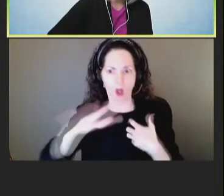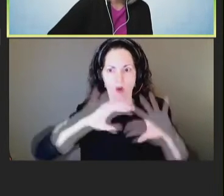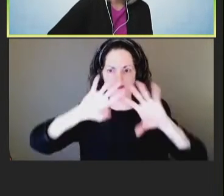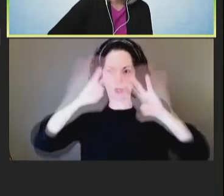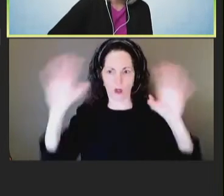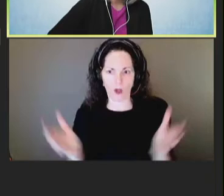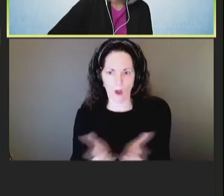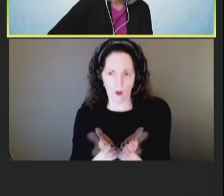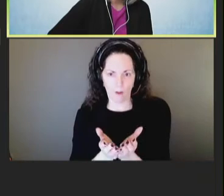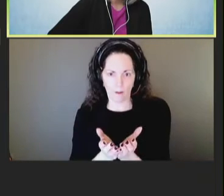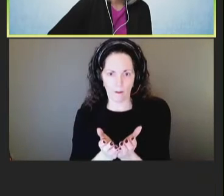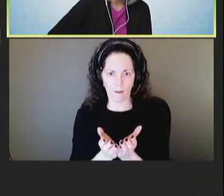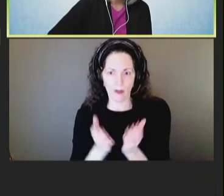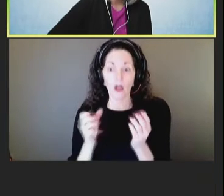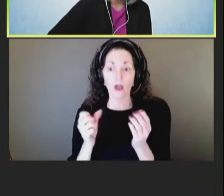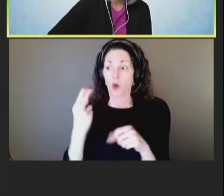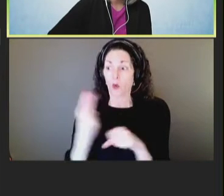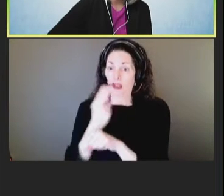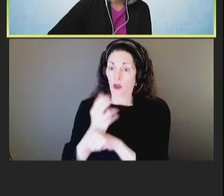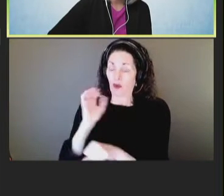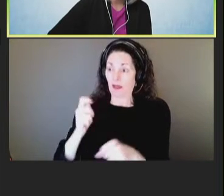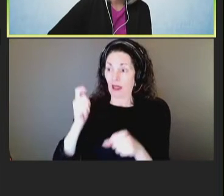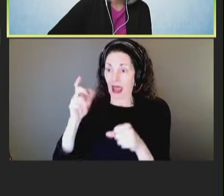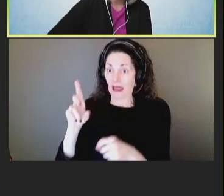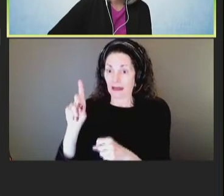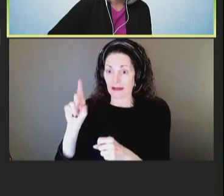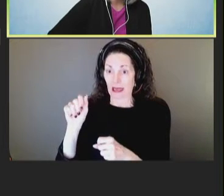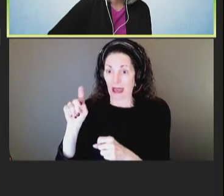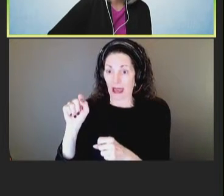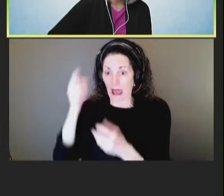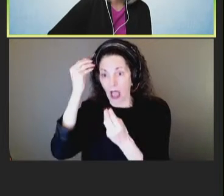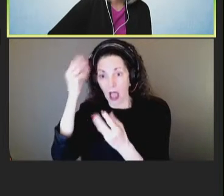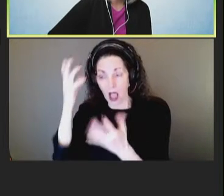And using this data, we make decisions using a metered response approach. And so,